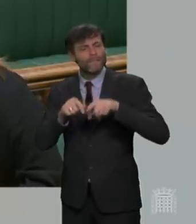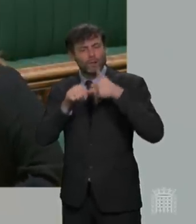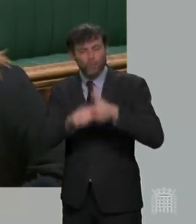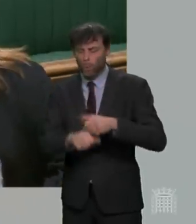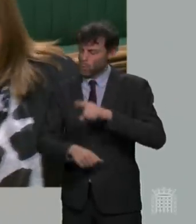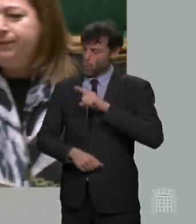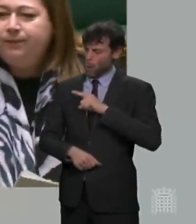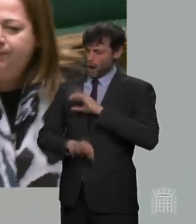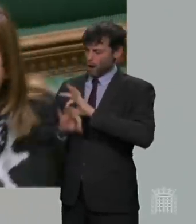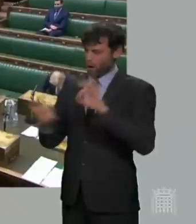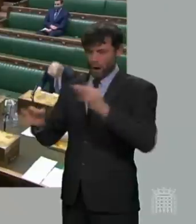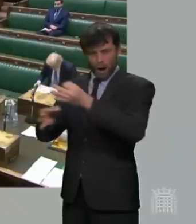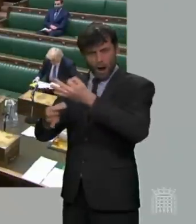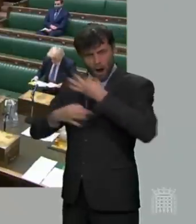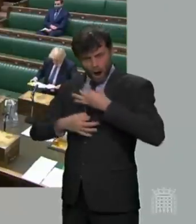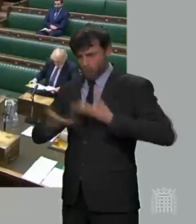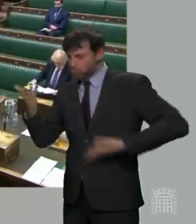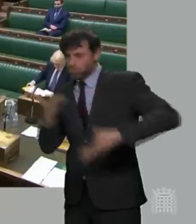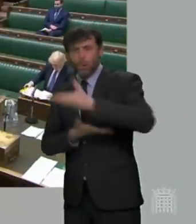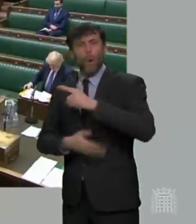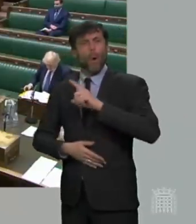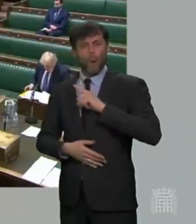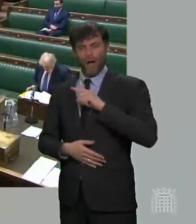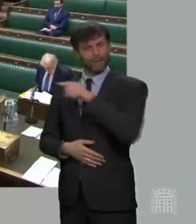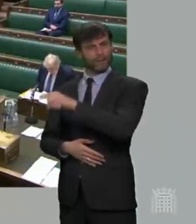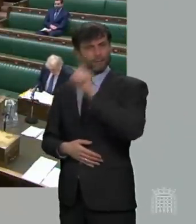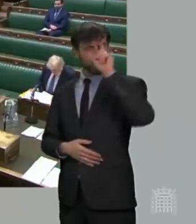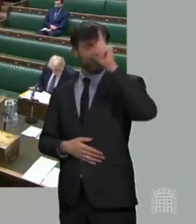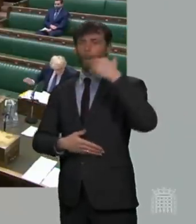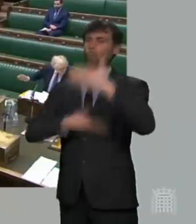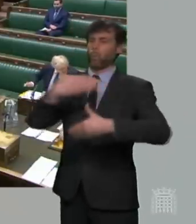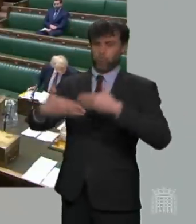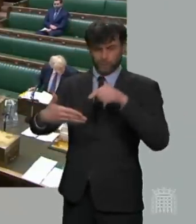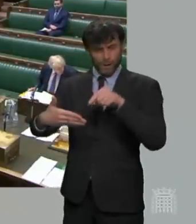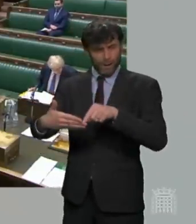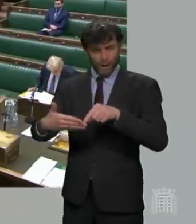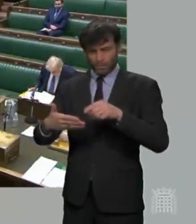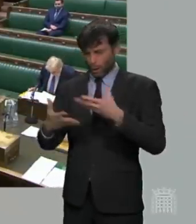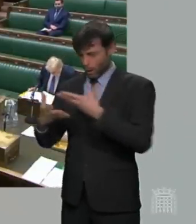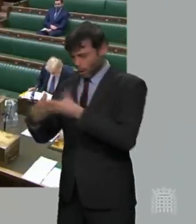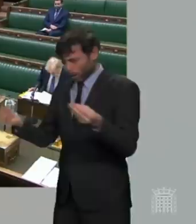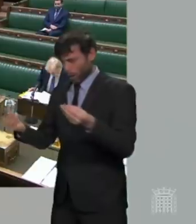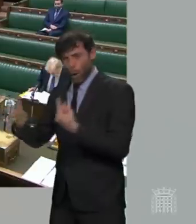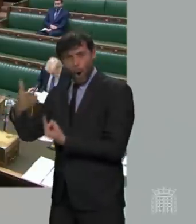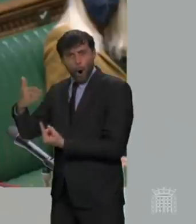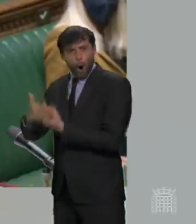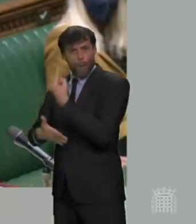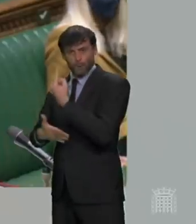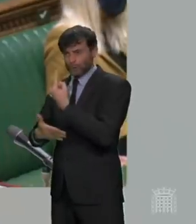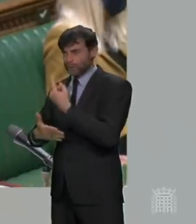The Prime Minister That was a delightfully concise question, but